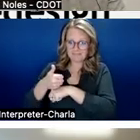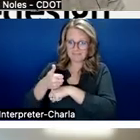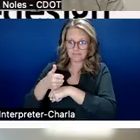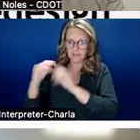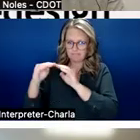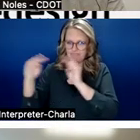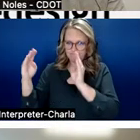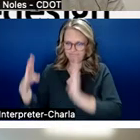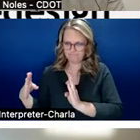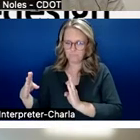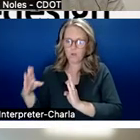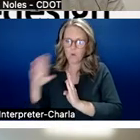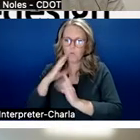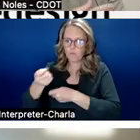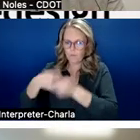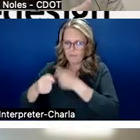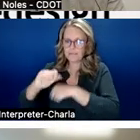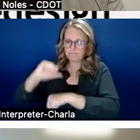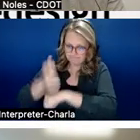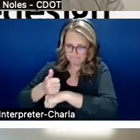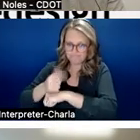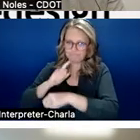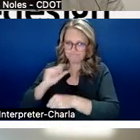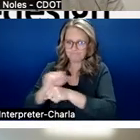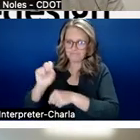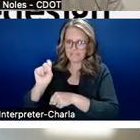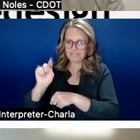with a larger station, which will have a station platform.